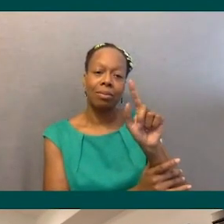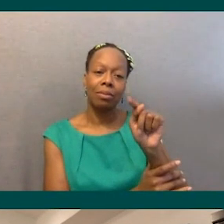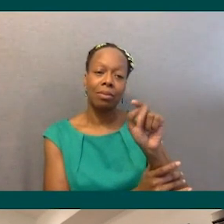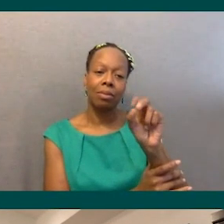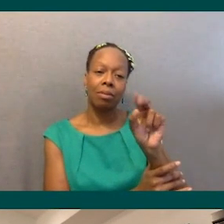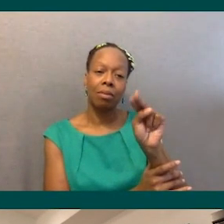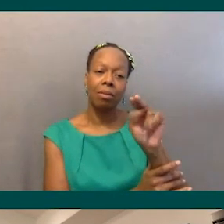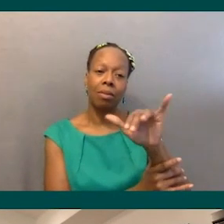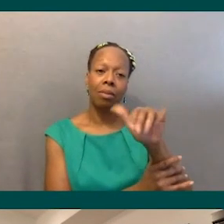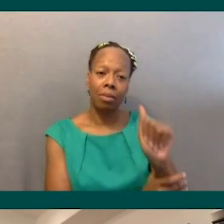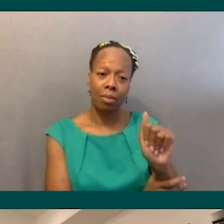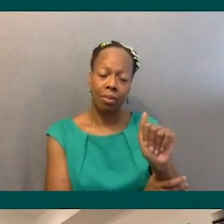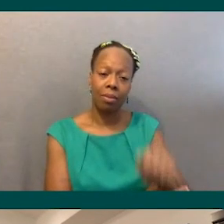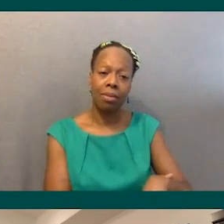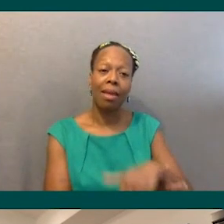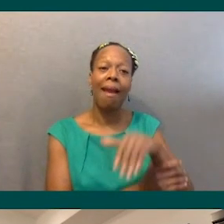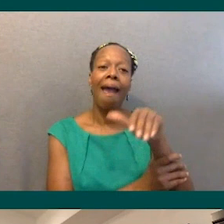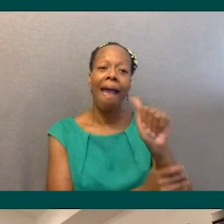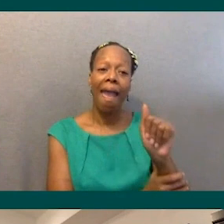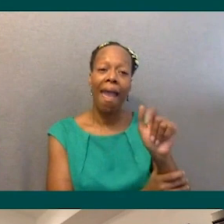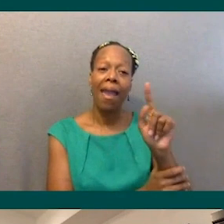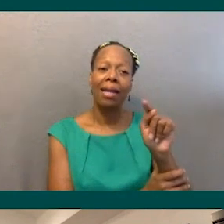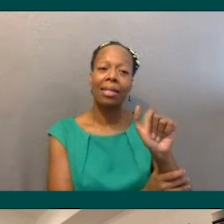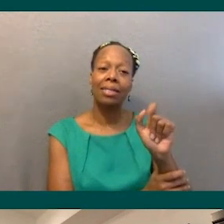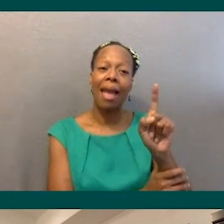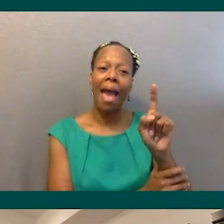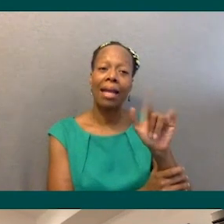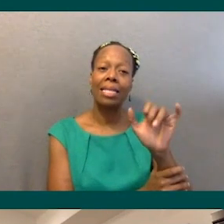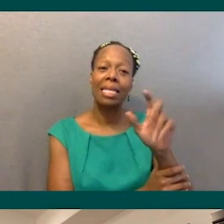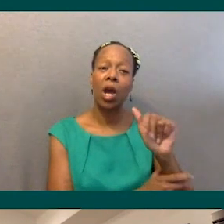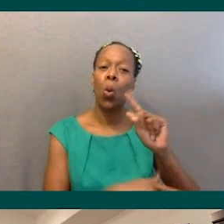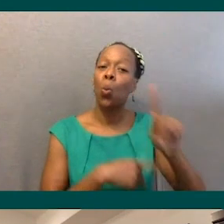when the balance is not very appropriate or athetoid